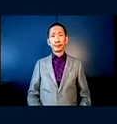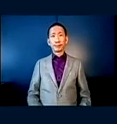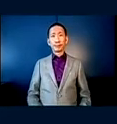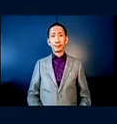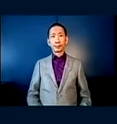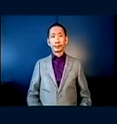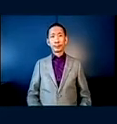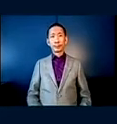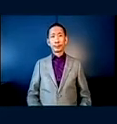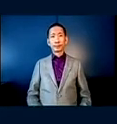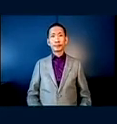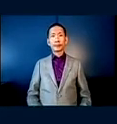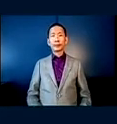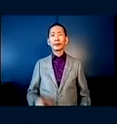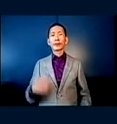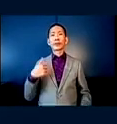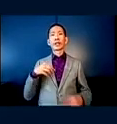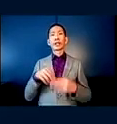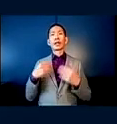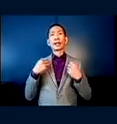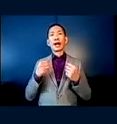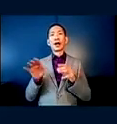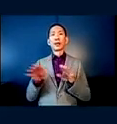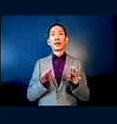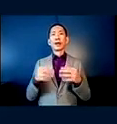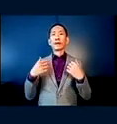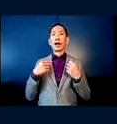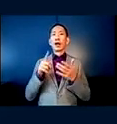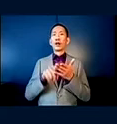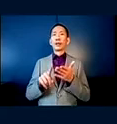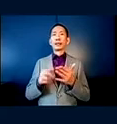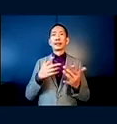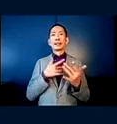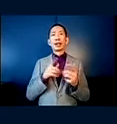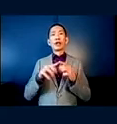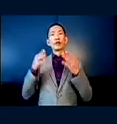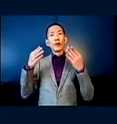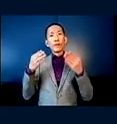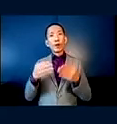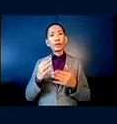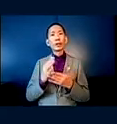NEXT SLIDE PLEASE. SO, WE IN HEALTH BEHAVIOR AND HEALTH RESEARCH, WE TEND TO